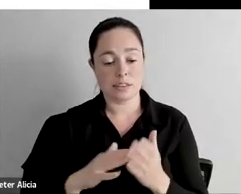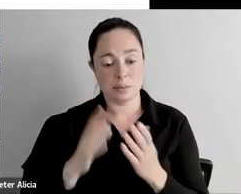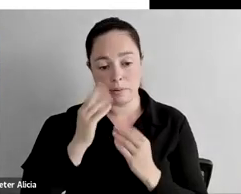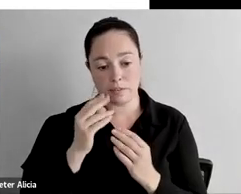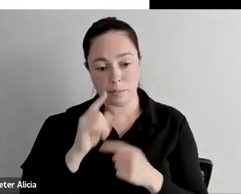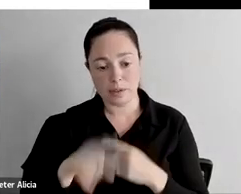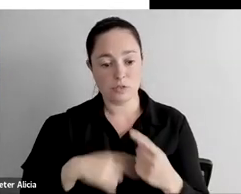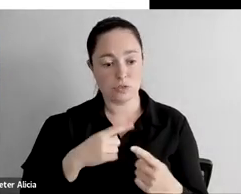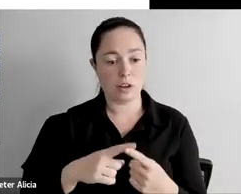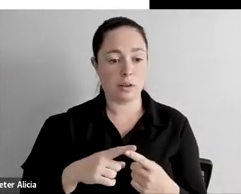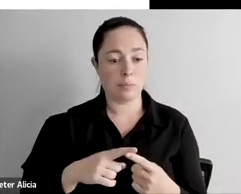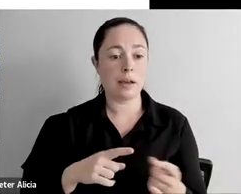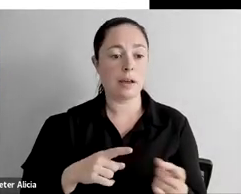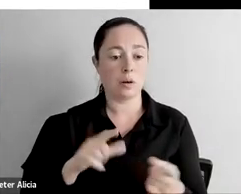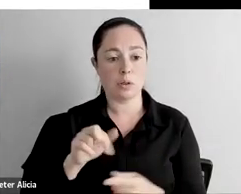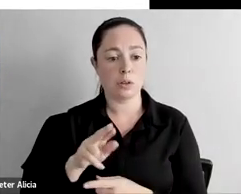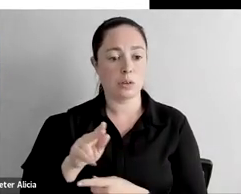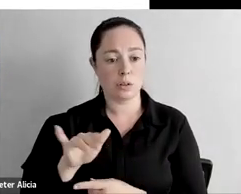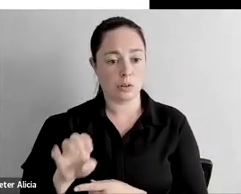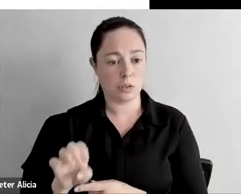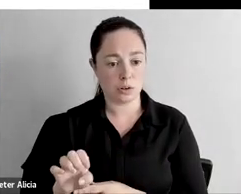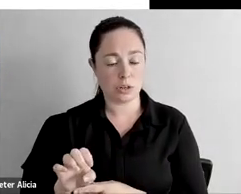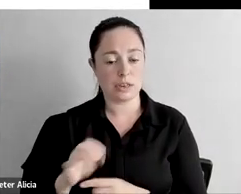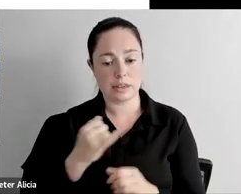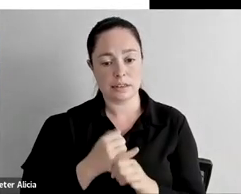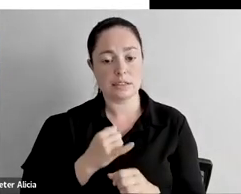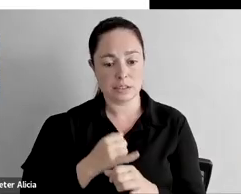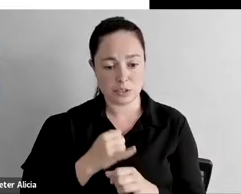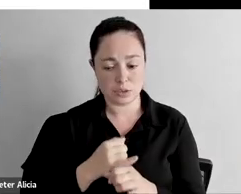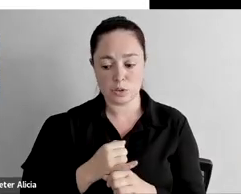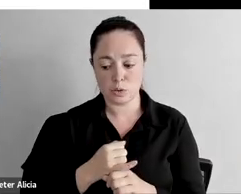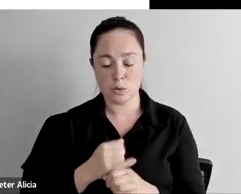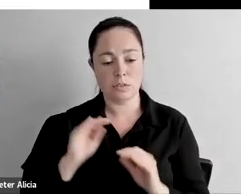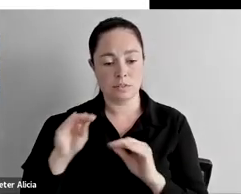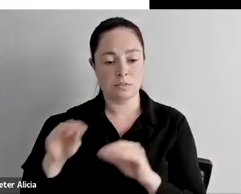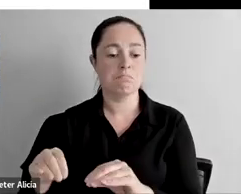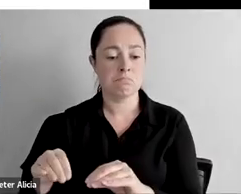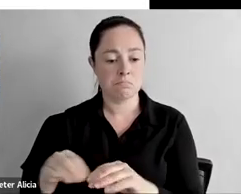the Lurie Institute for our social